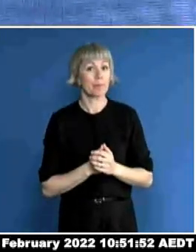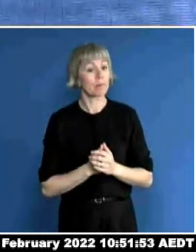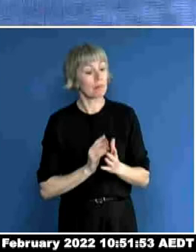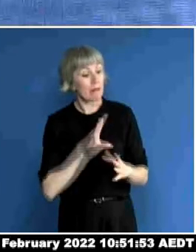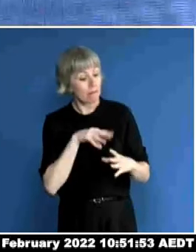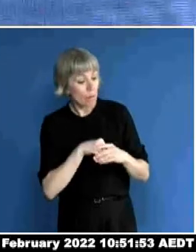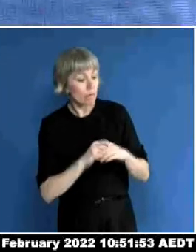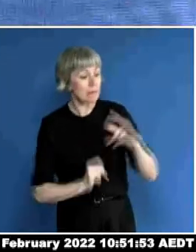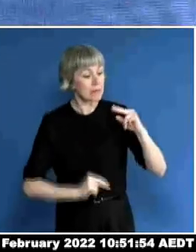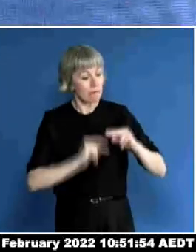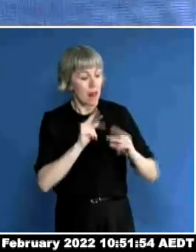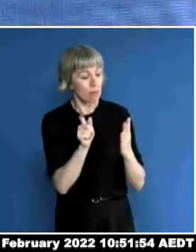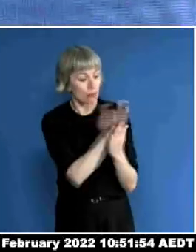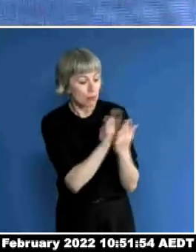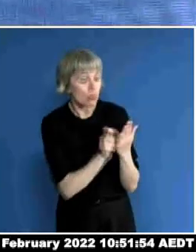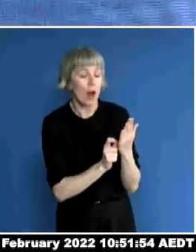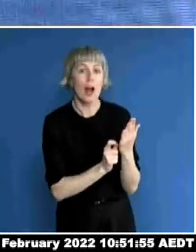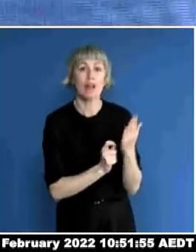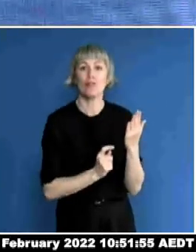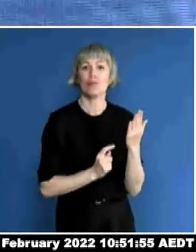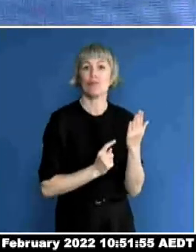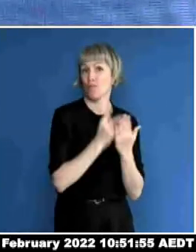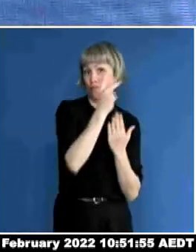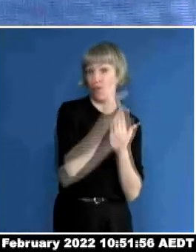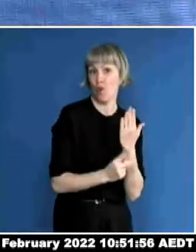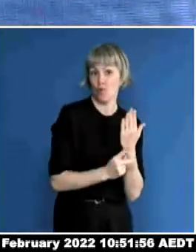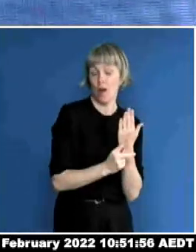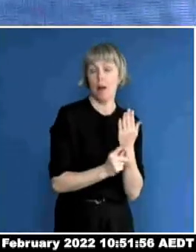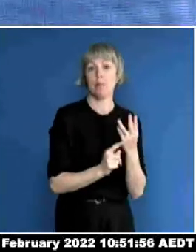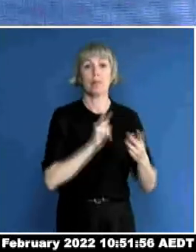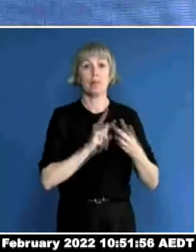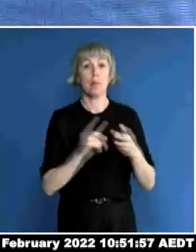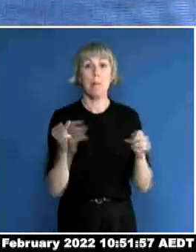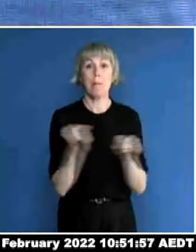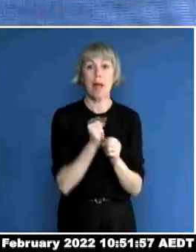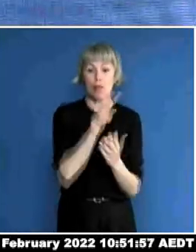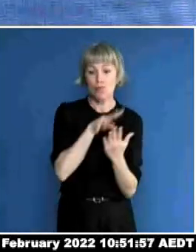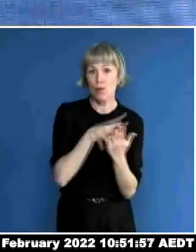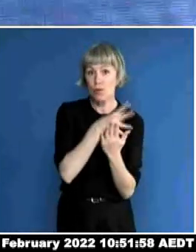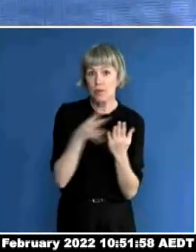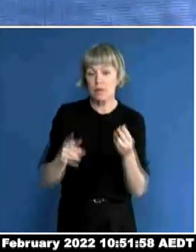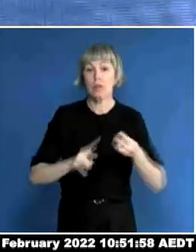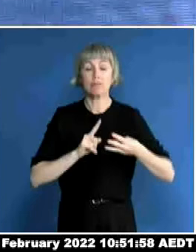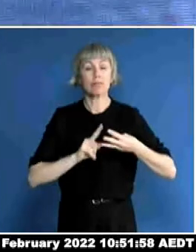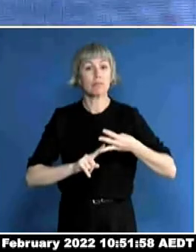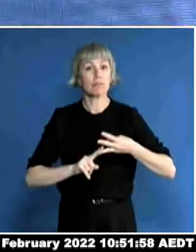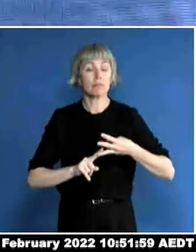preparing training rosters, assisting with the set-up of training locations, ordering